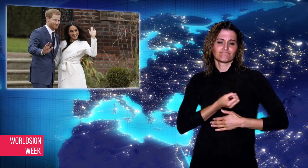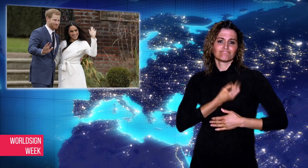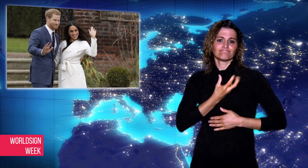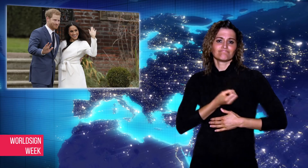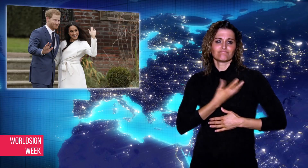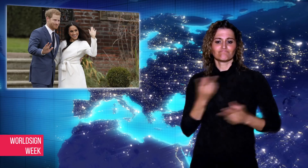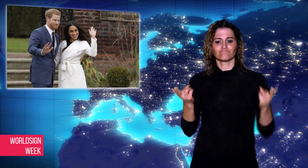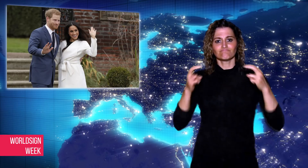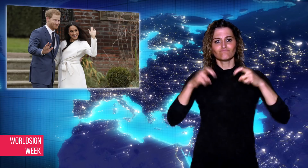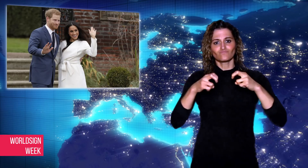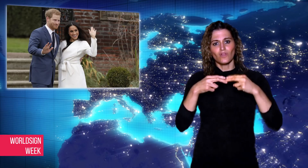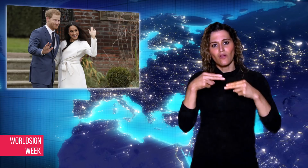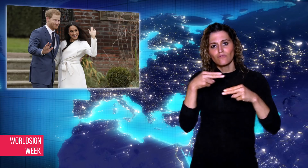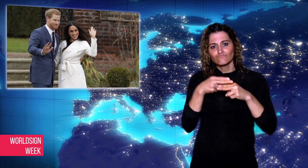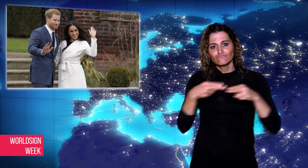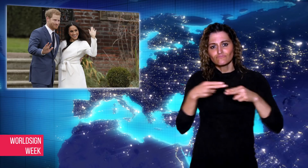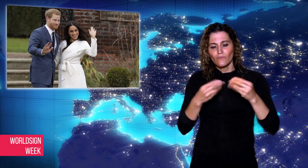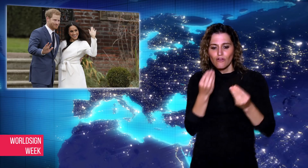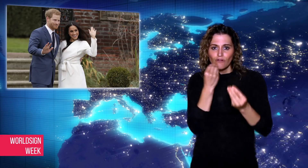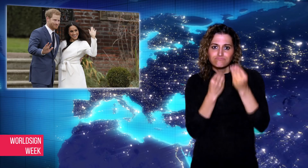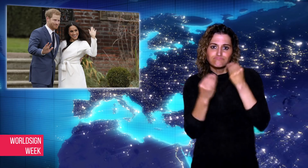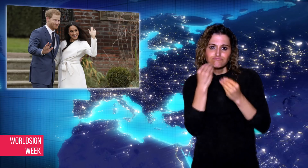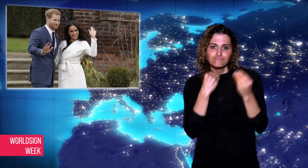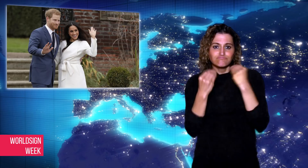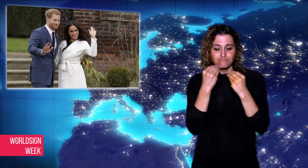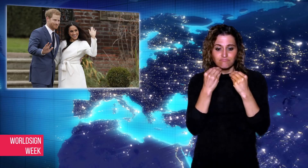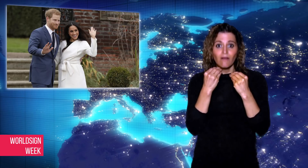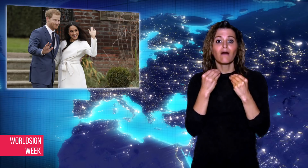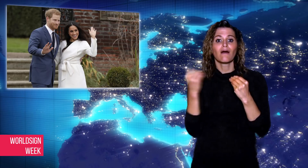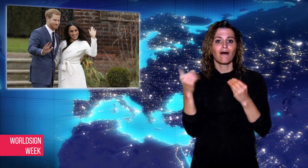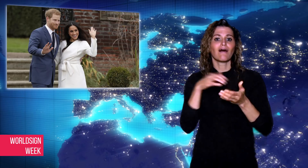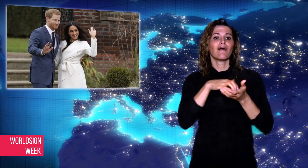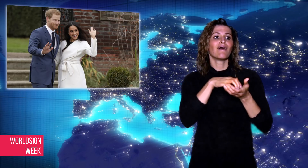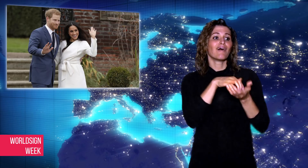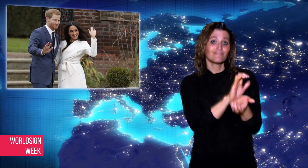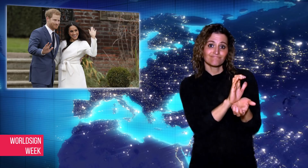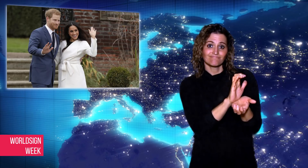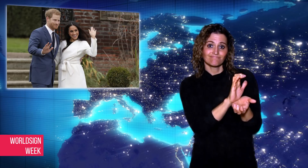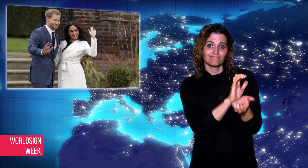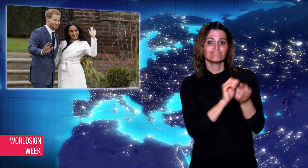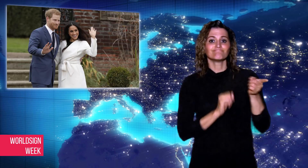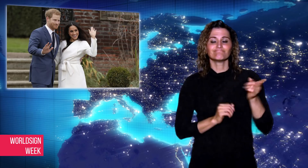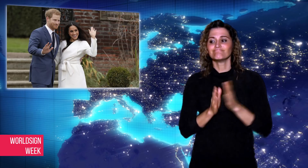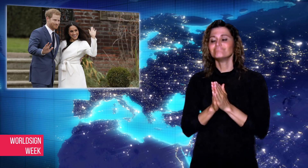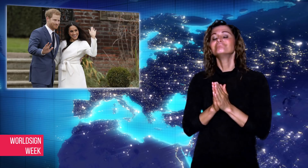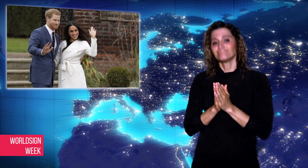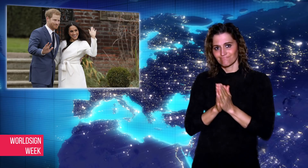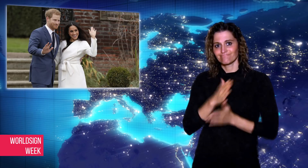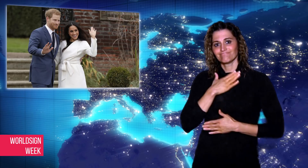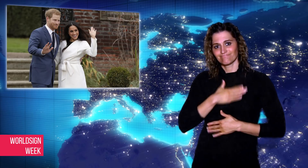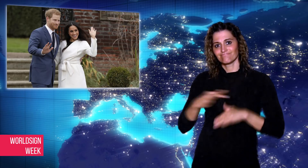it was romantic, Harry said, “Of